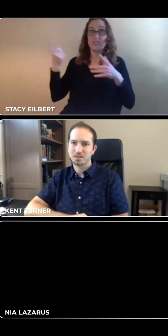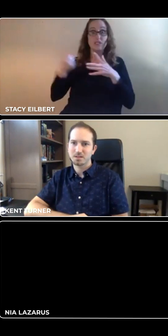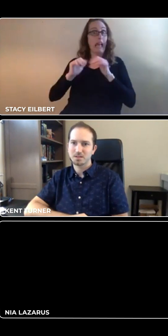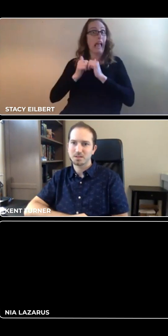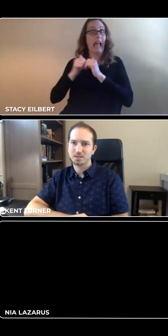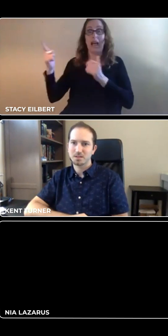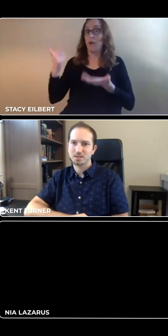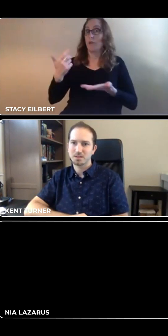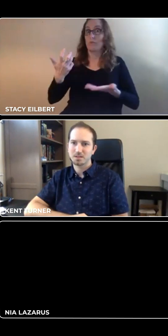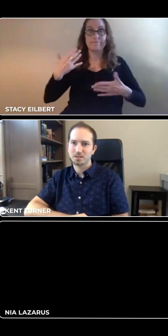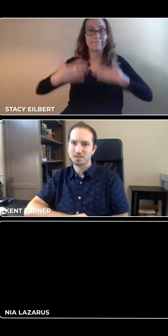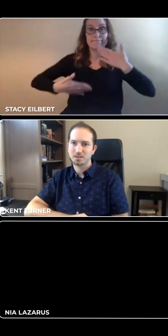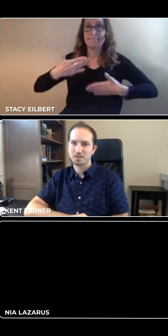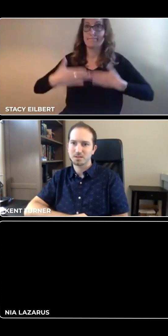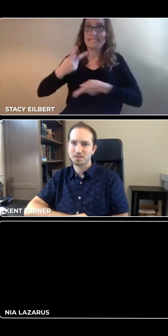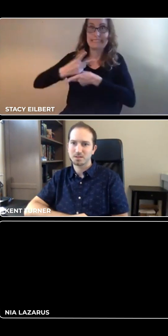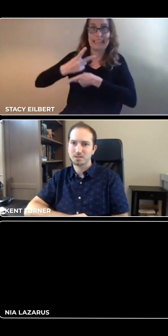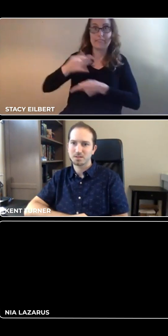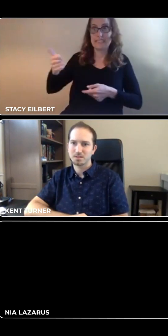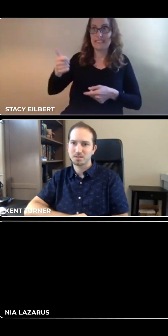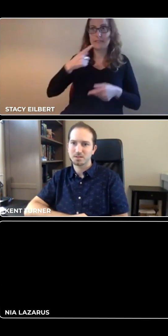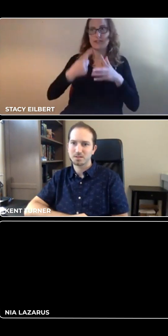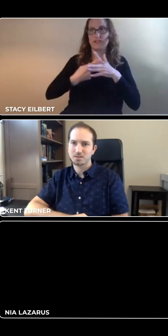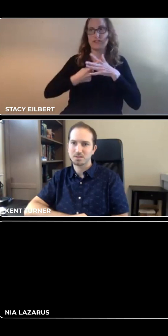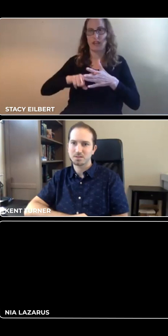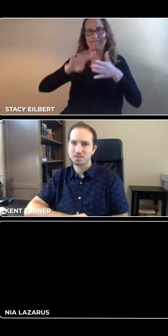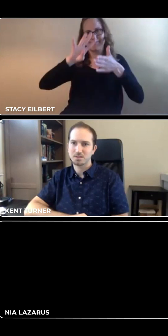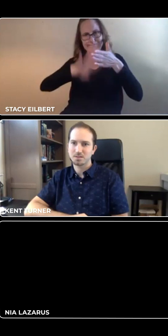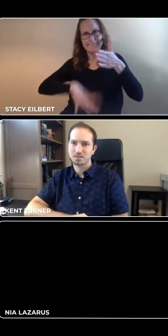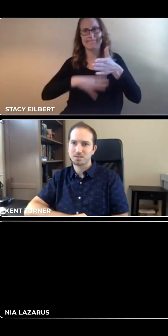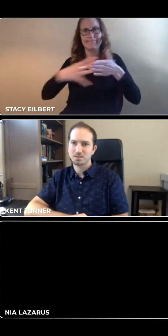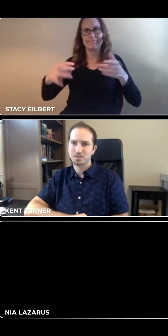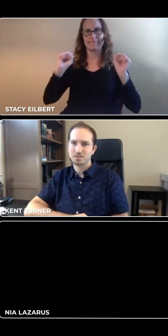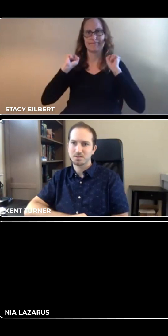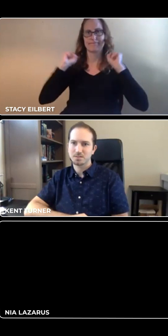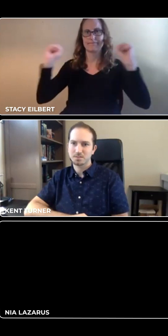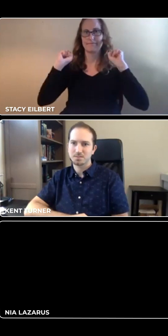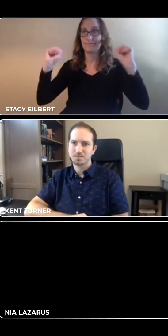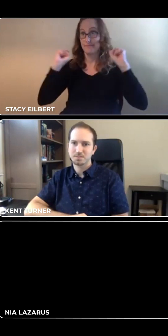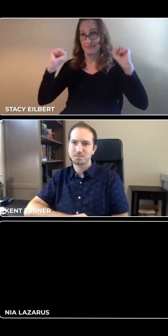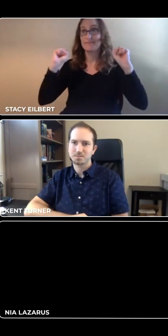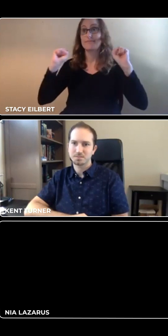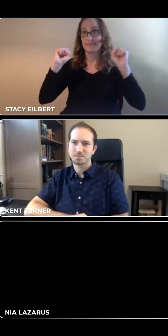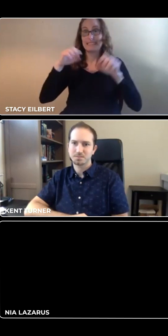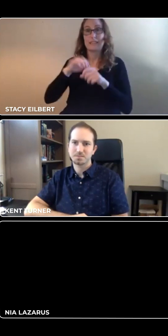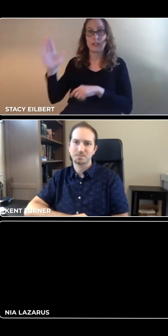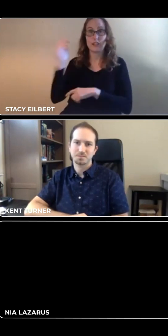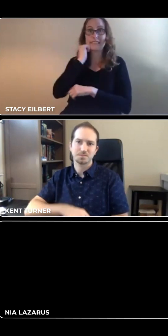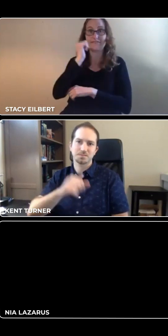who says the way that they take care of themselves is by having a scheduled